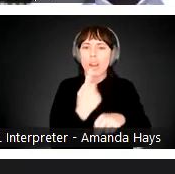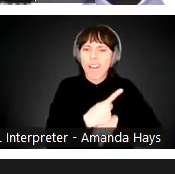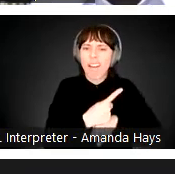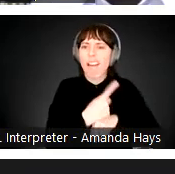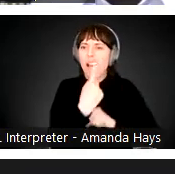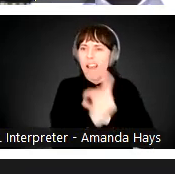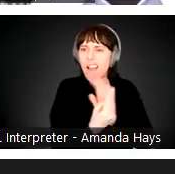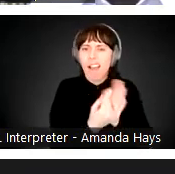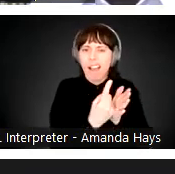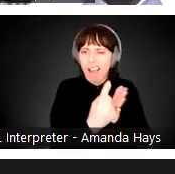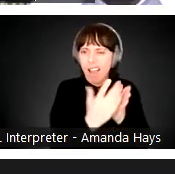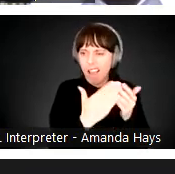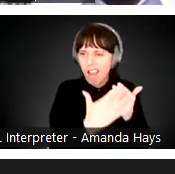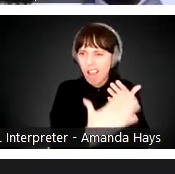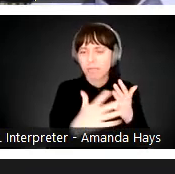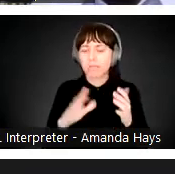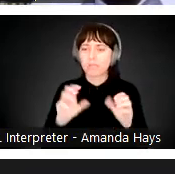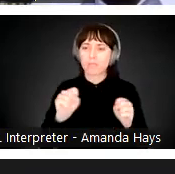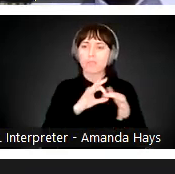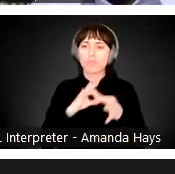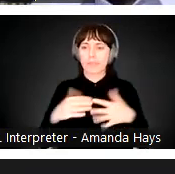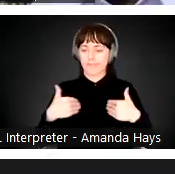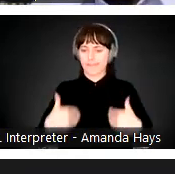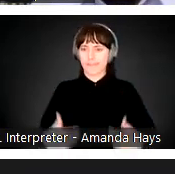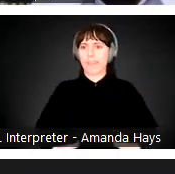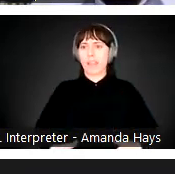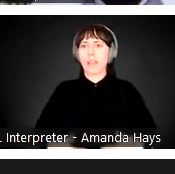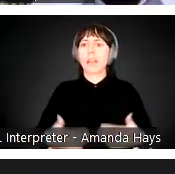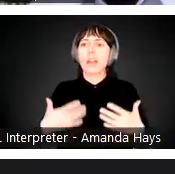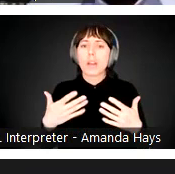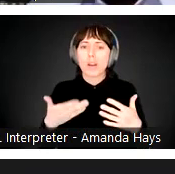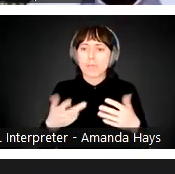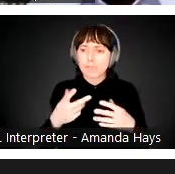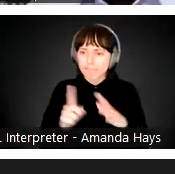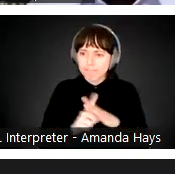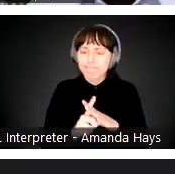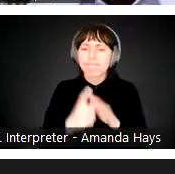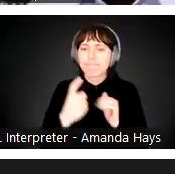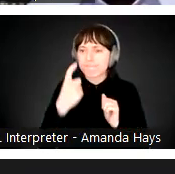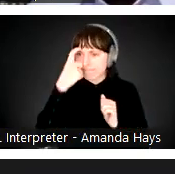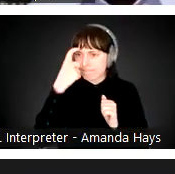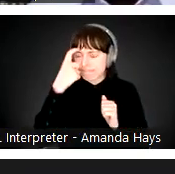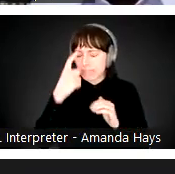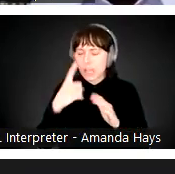in the physical domain, in the cognitive domain, in the social domain, in the sensory domain